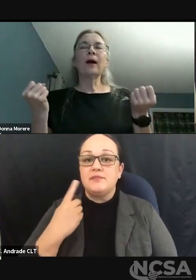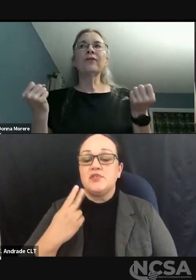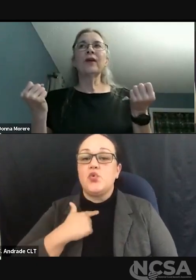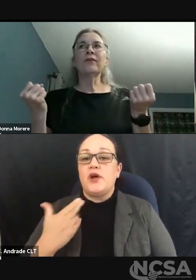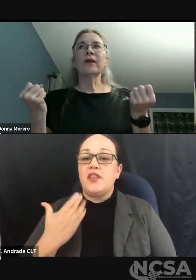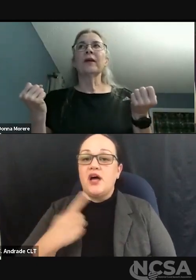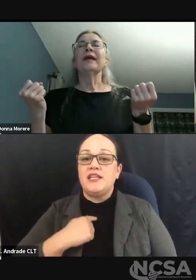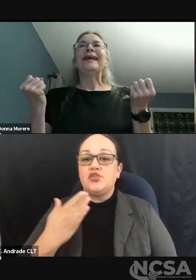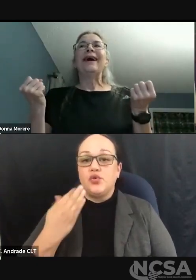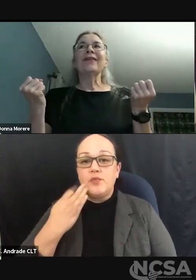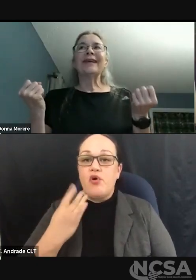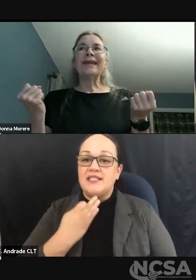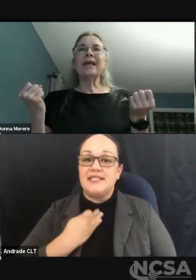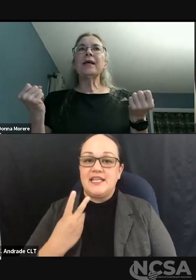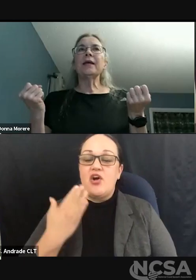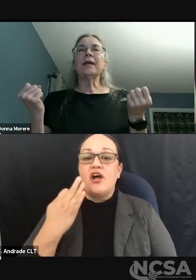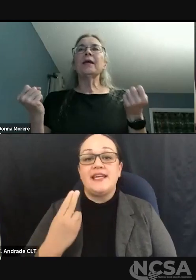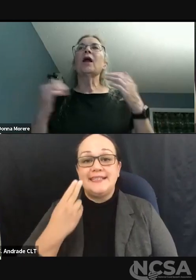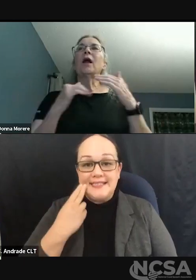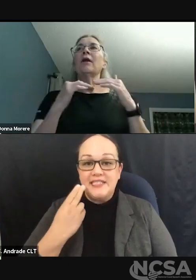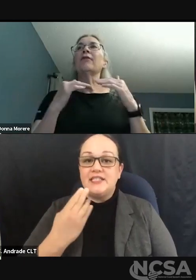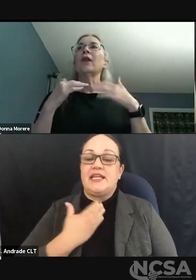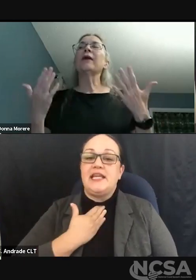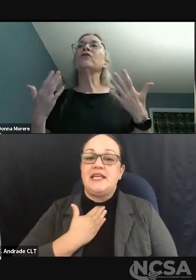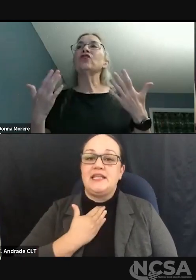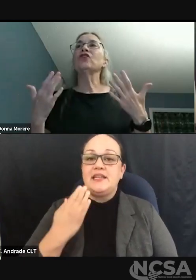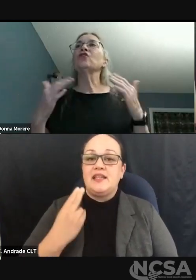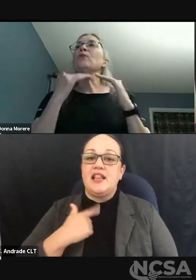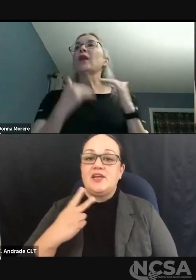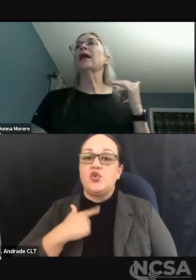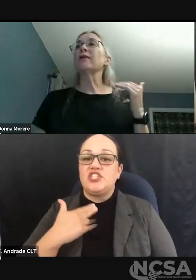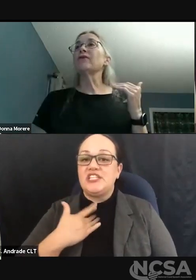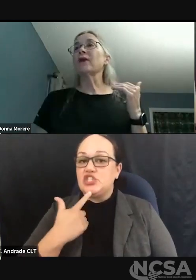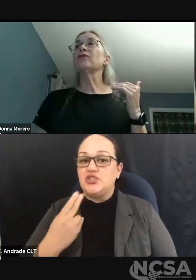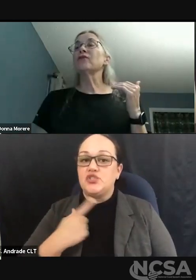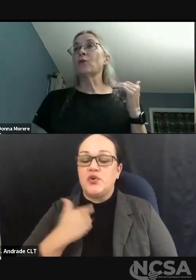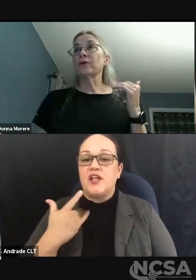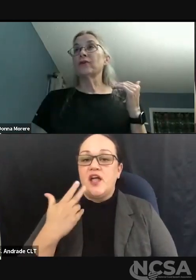processing are the key in the language issues with a lot of those other disorders.